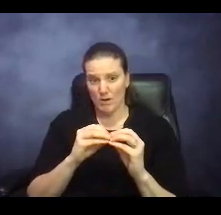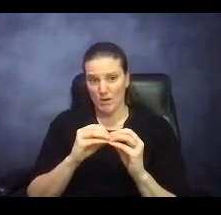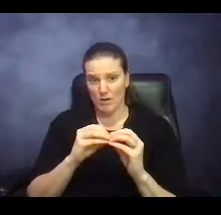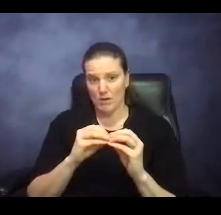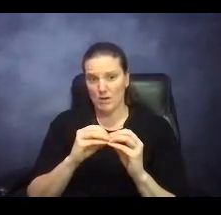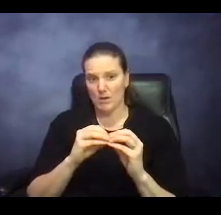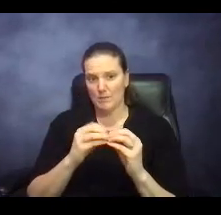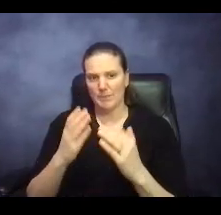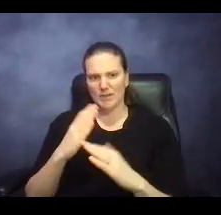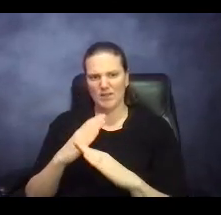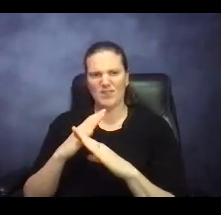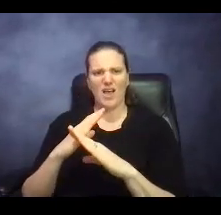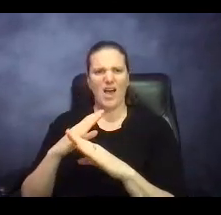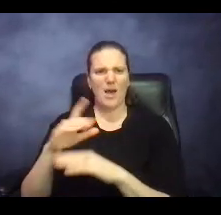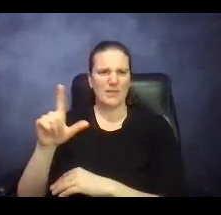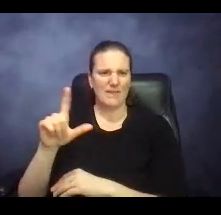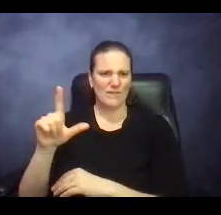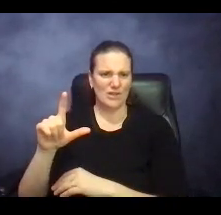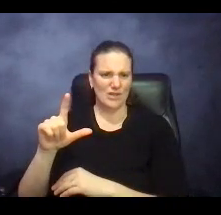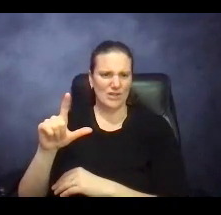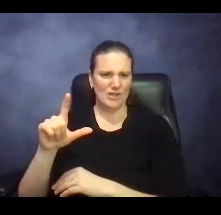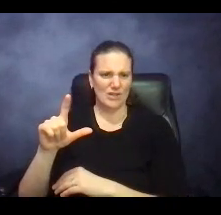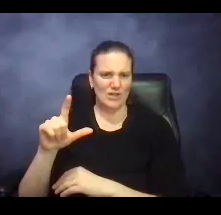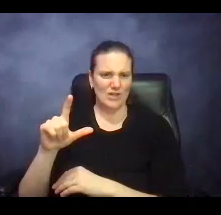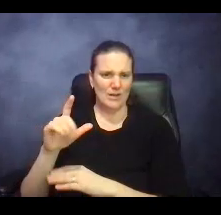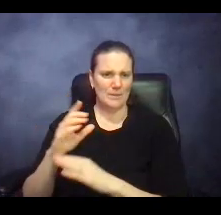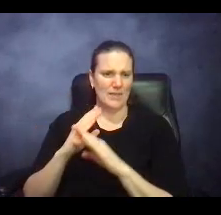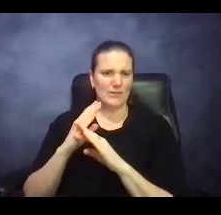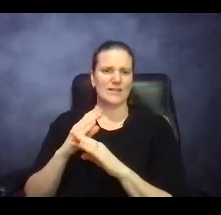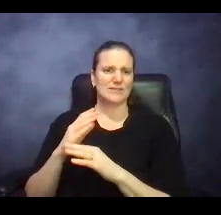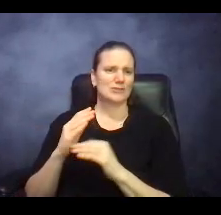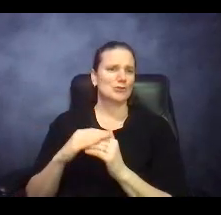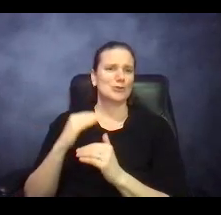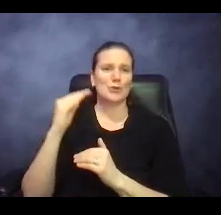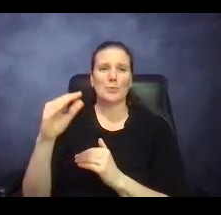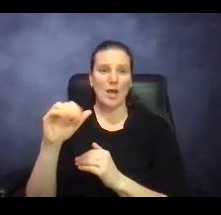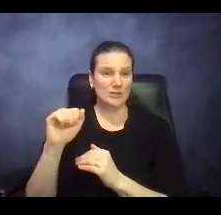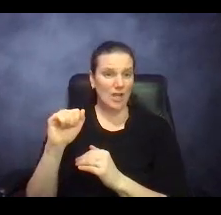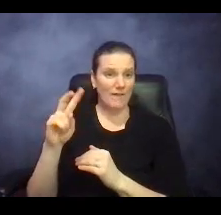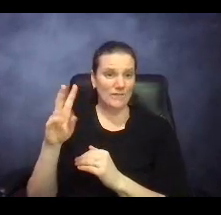of clogging up your liver, gallbladder pathways, it just does it too much. Avocado can cause liver, gallbladder stuff.